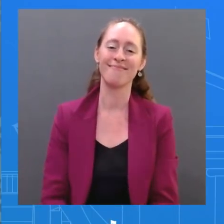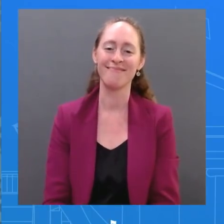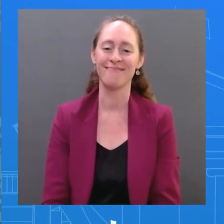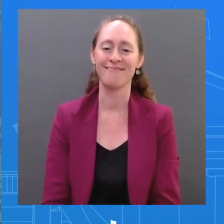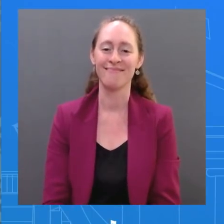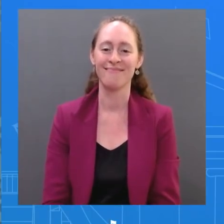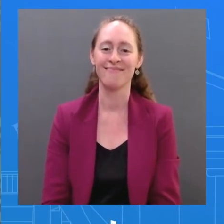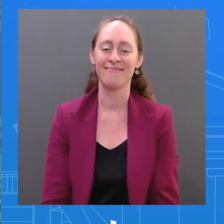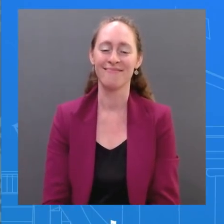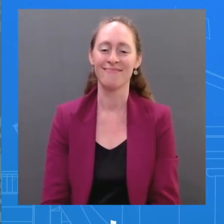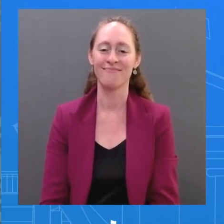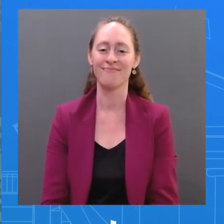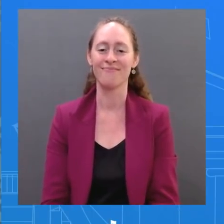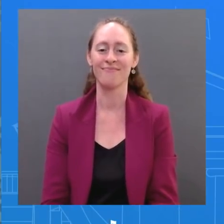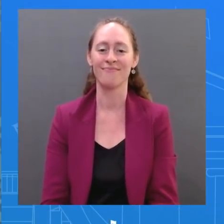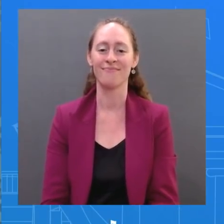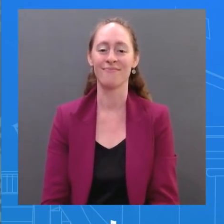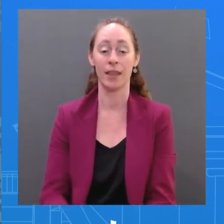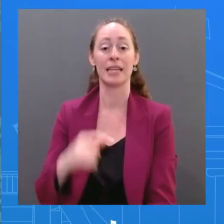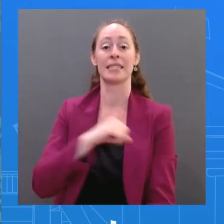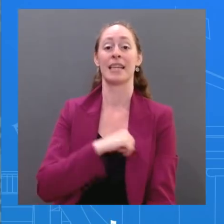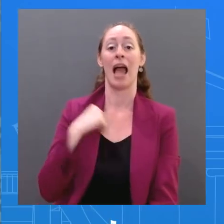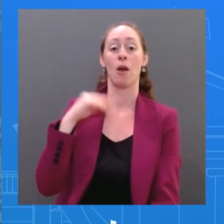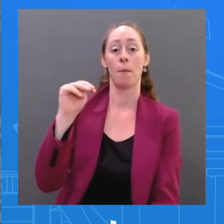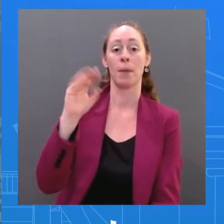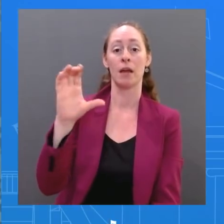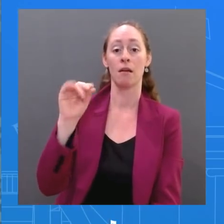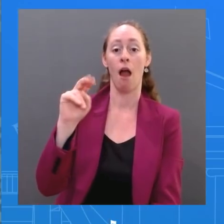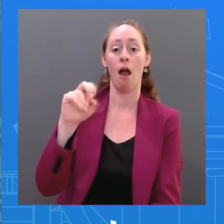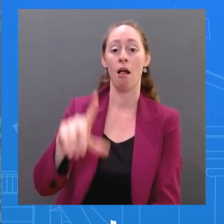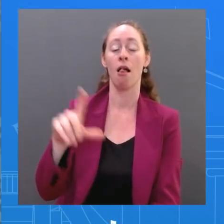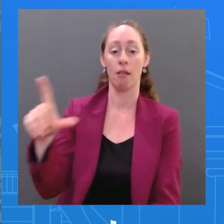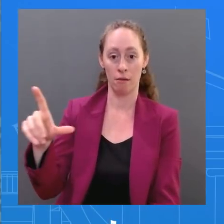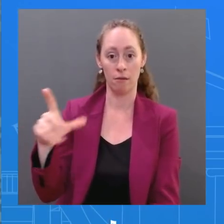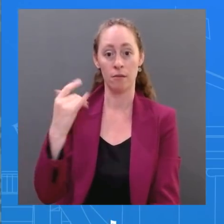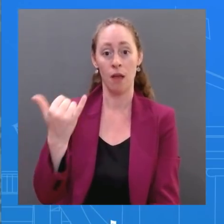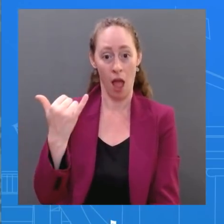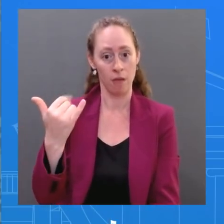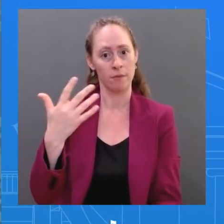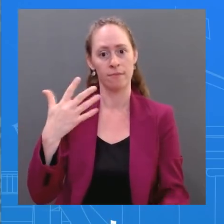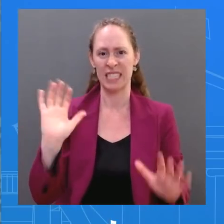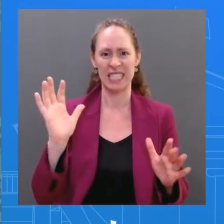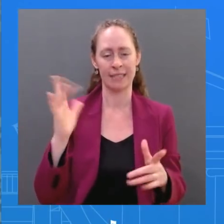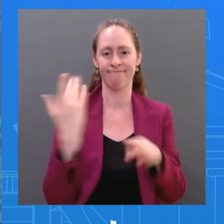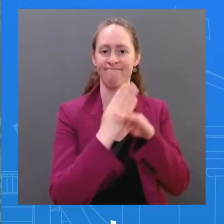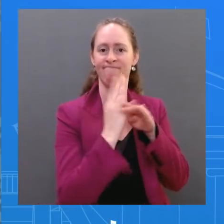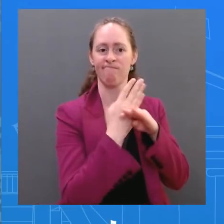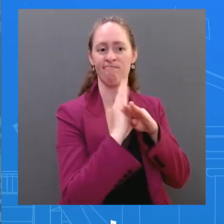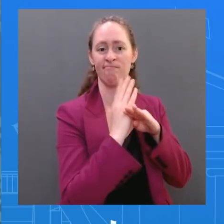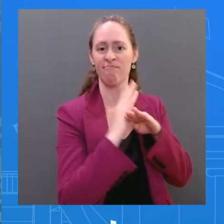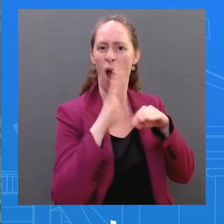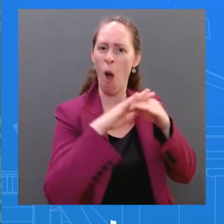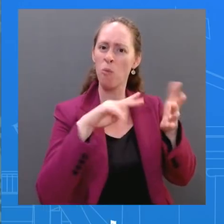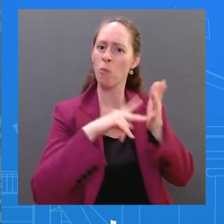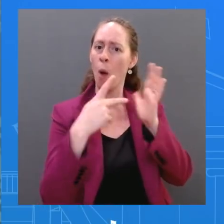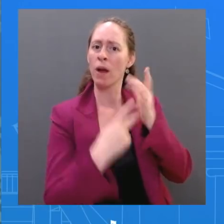a bipartisan package -- the Bipartisan Innovation Act, which would make more in America and strengthen